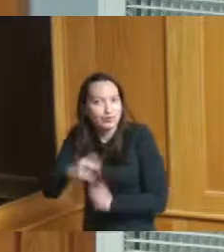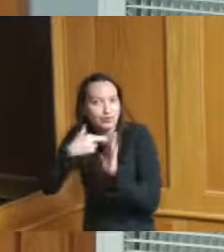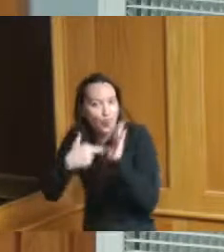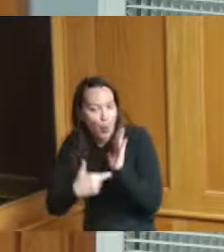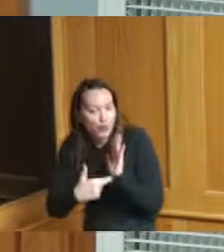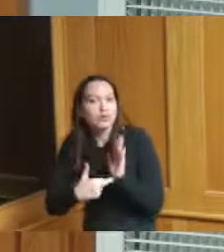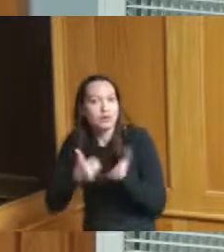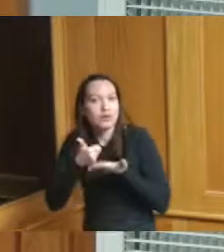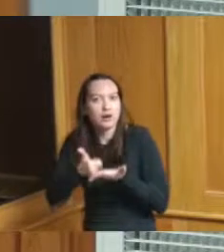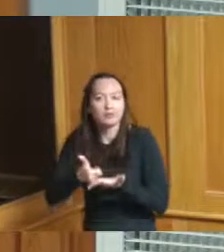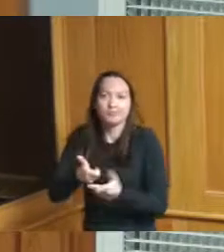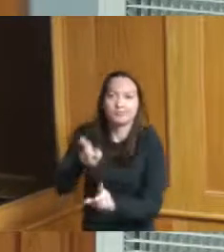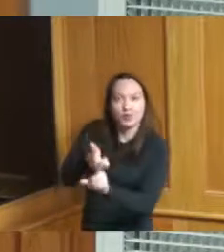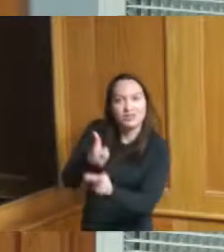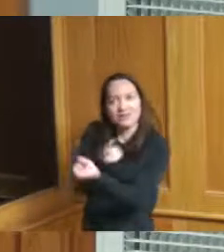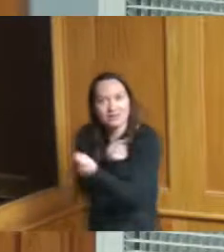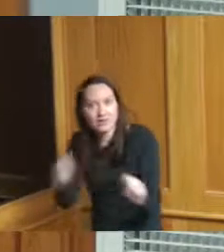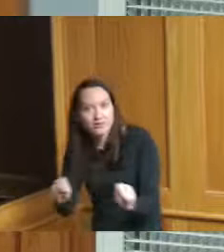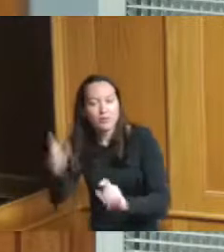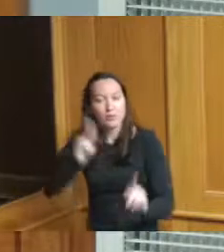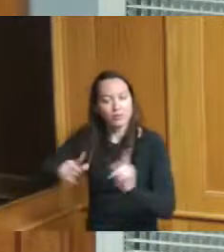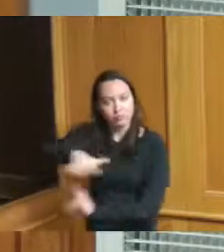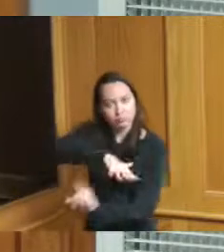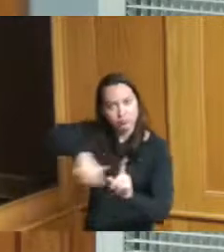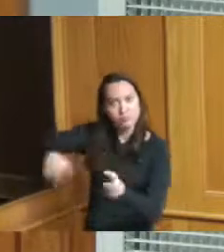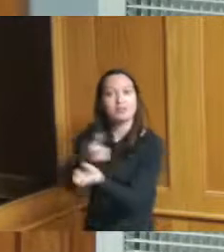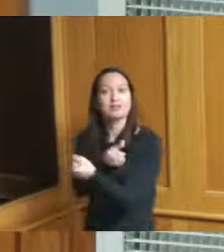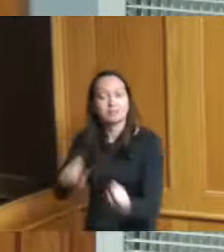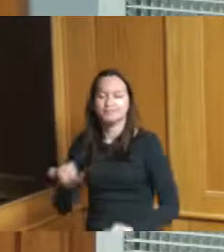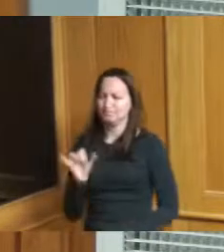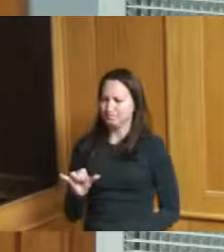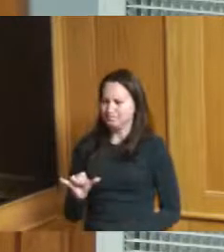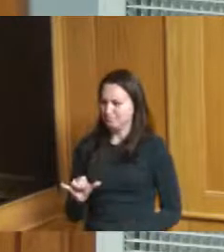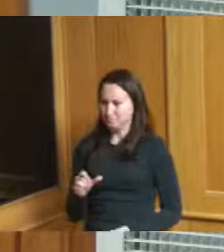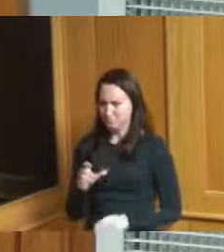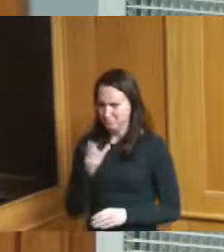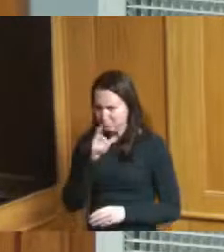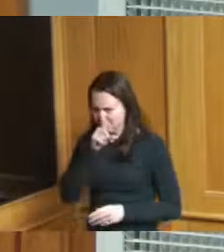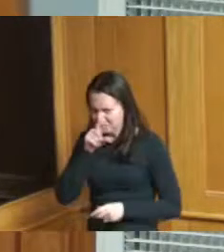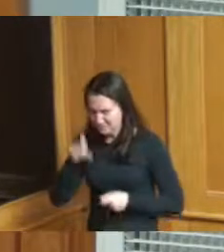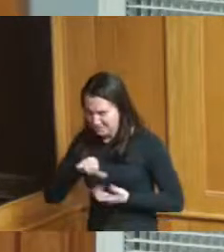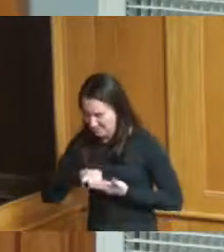keep yourself safe and and the people around you safe okay so no real way to determine nope because